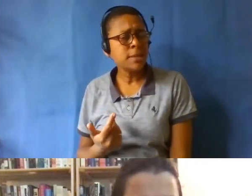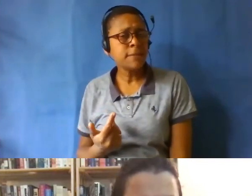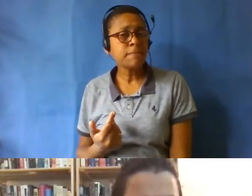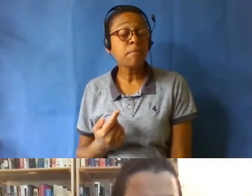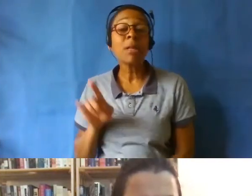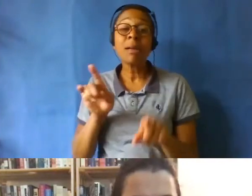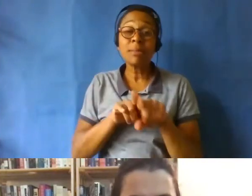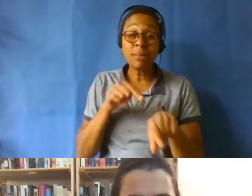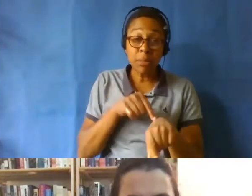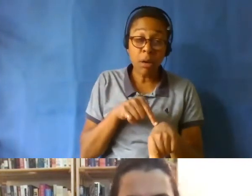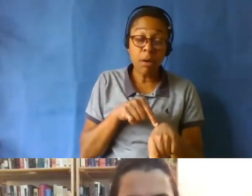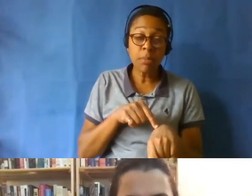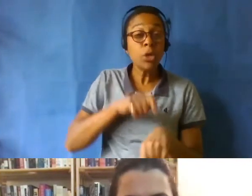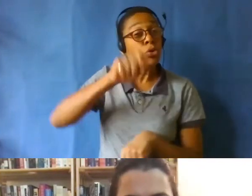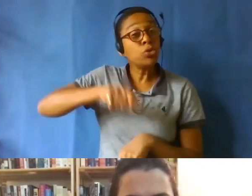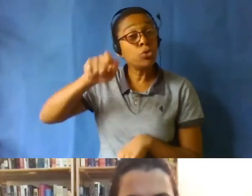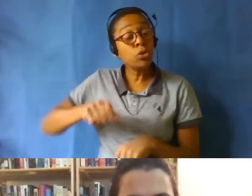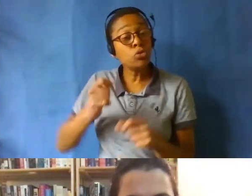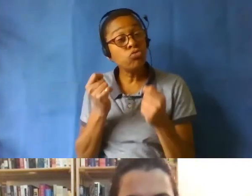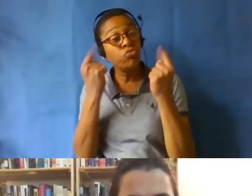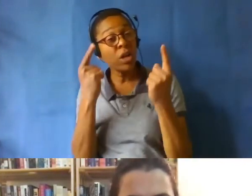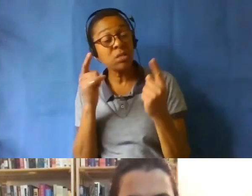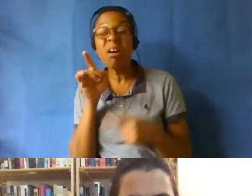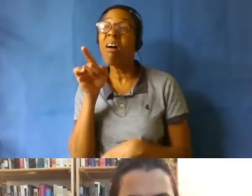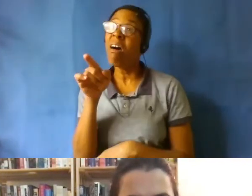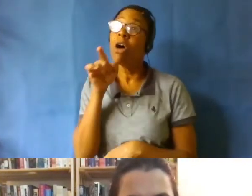figure out a way that the institution cares about distress when it can make